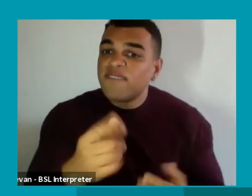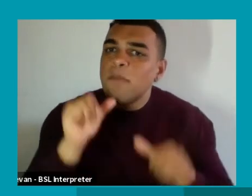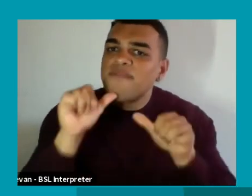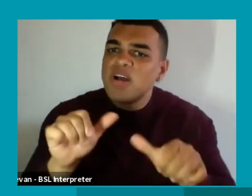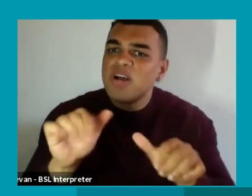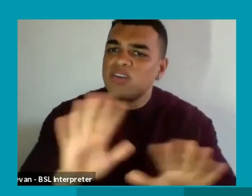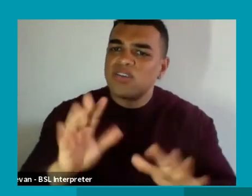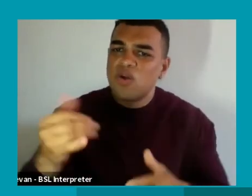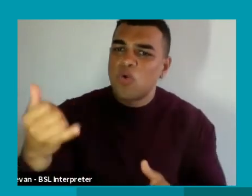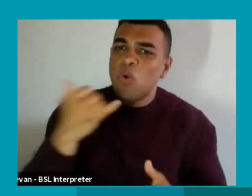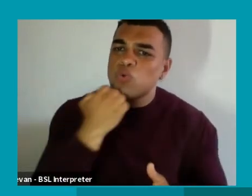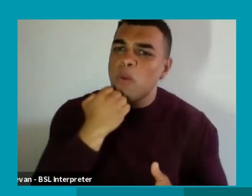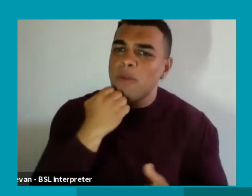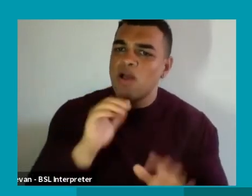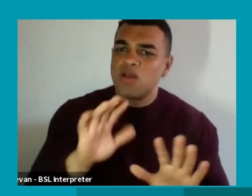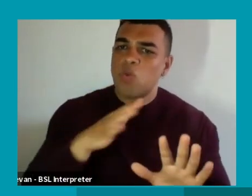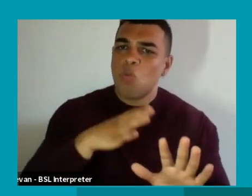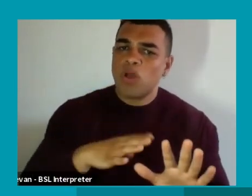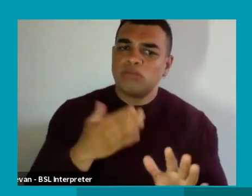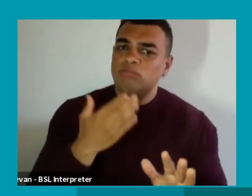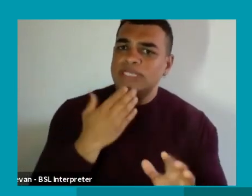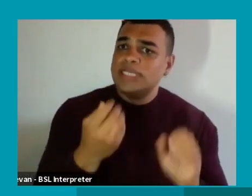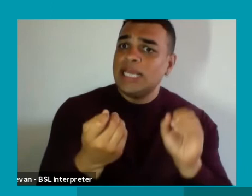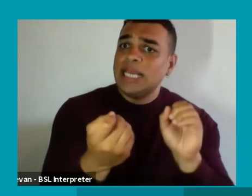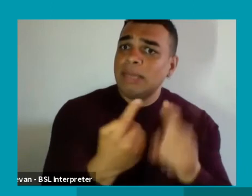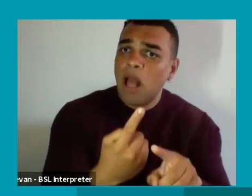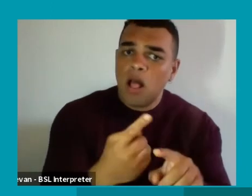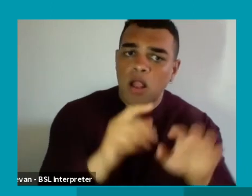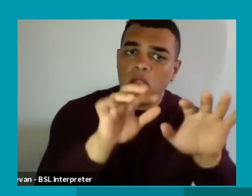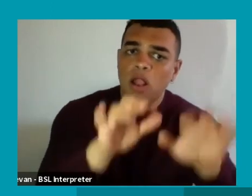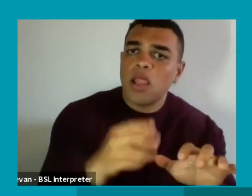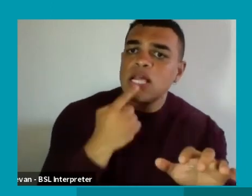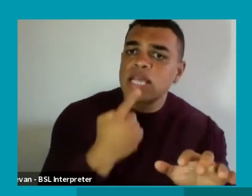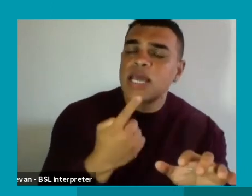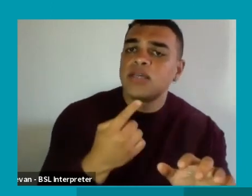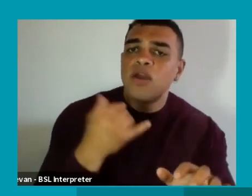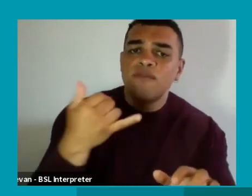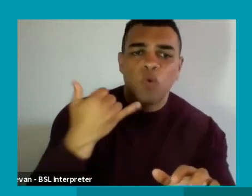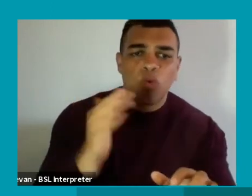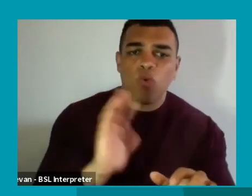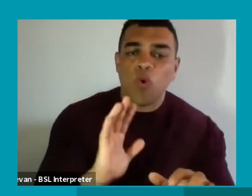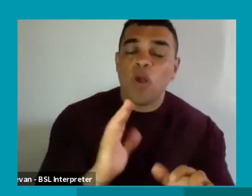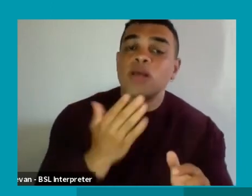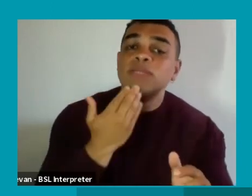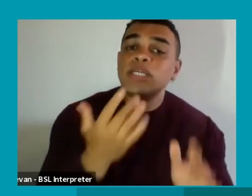that you prefer email, you know. I mean in the end anyway, if you're going to be moving